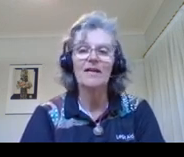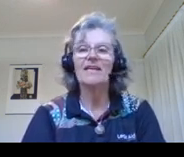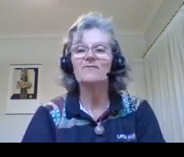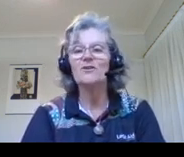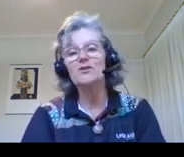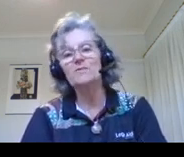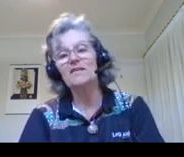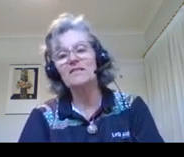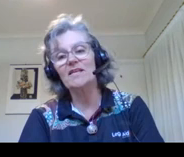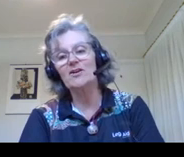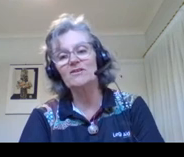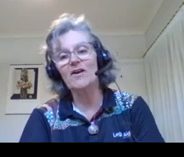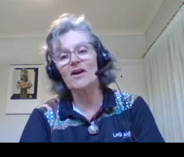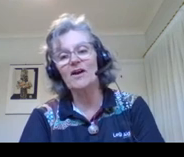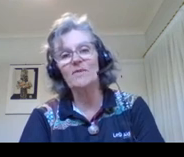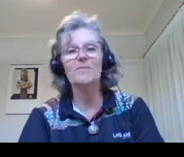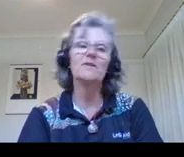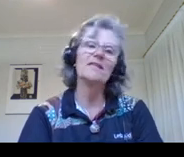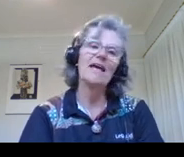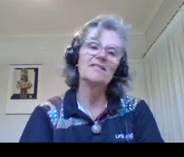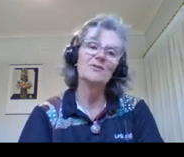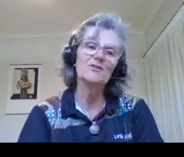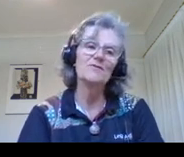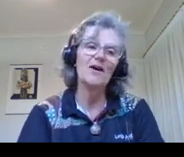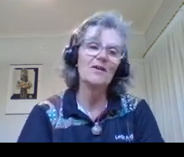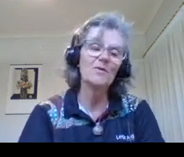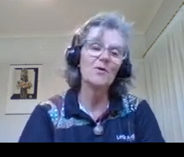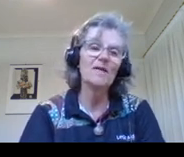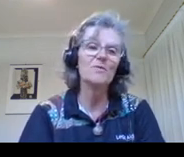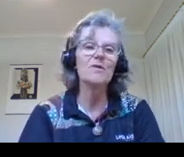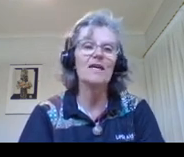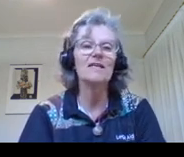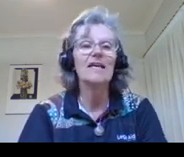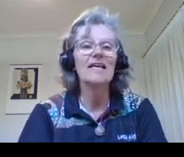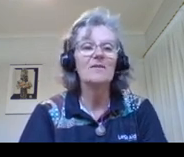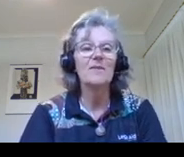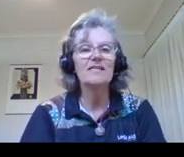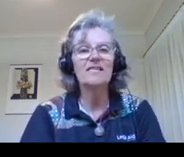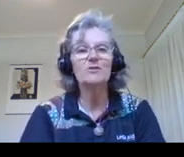and if you speak to those five people and they talk to five more people then the message will